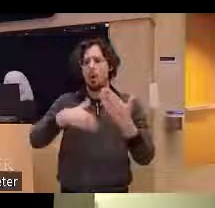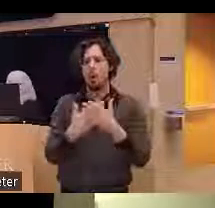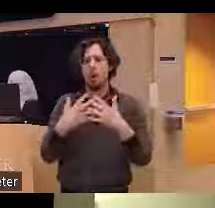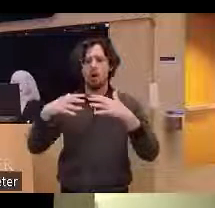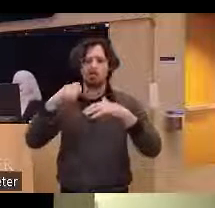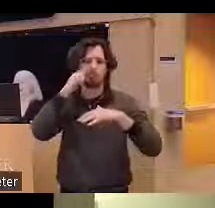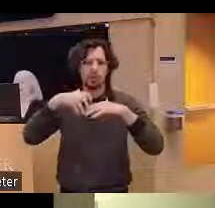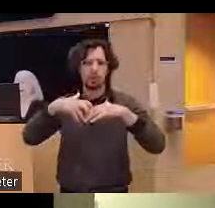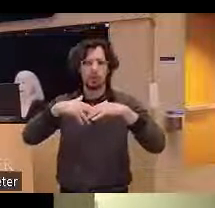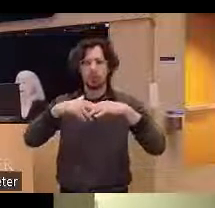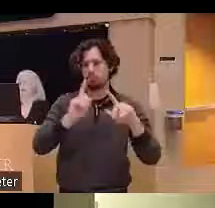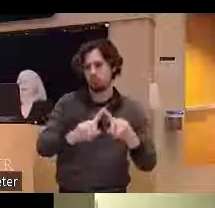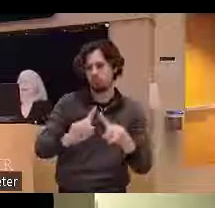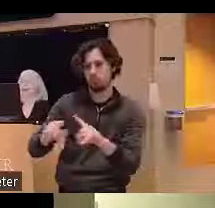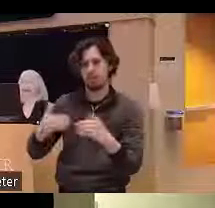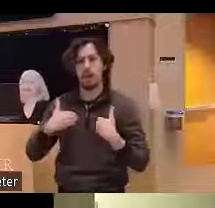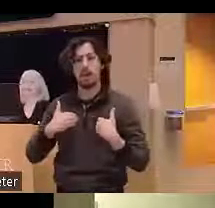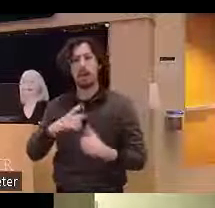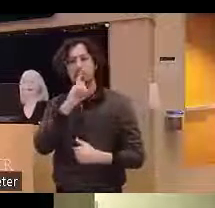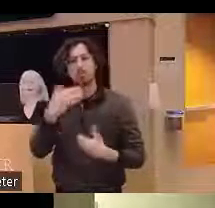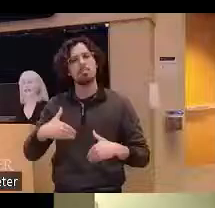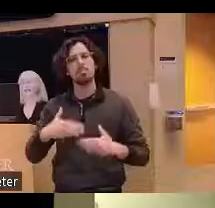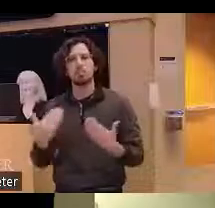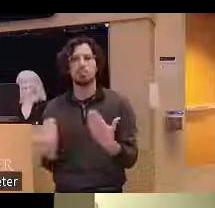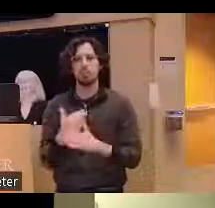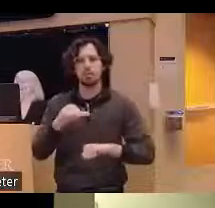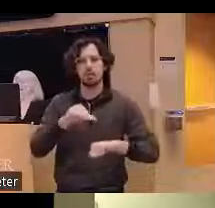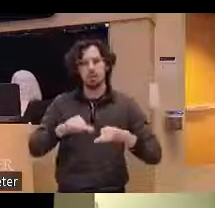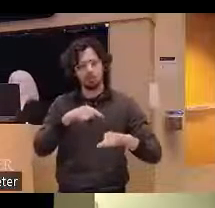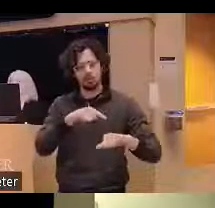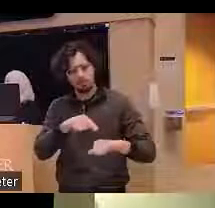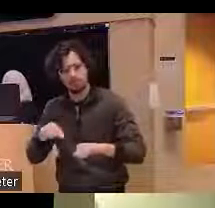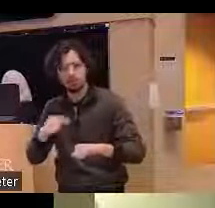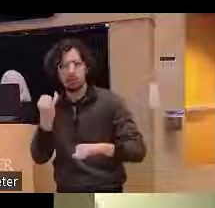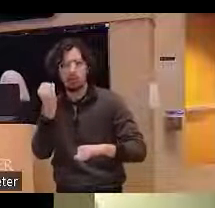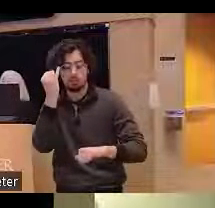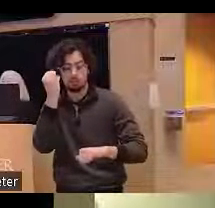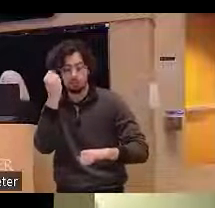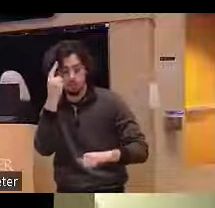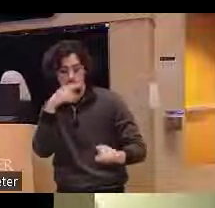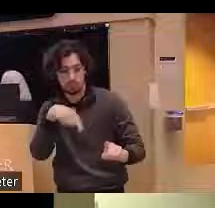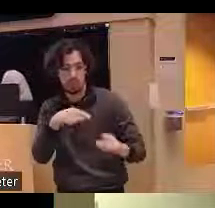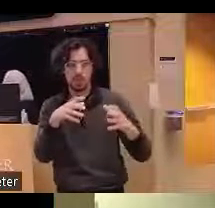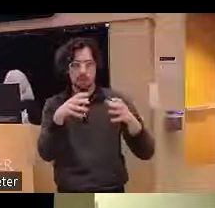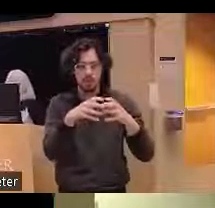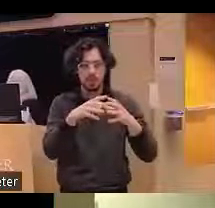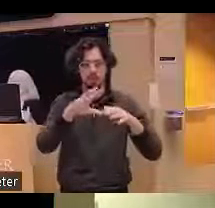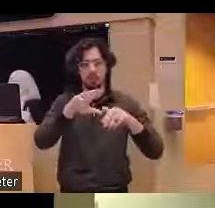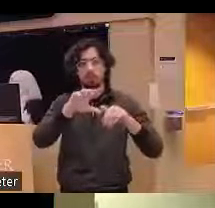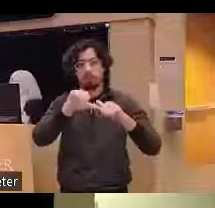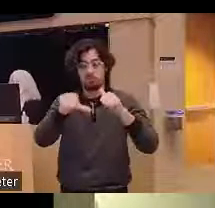The Cutting Edge of science to understand that some of the cells within tissues are adapting to